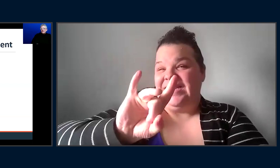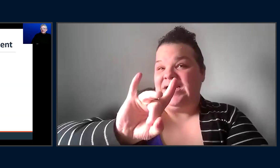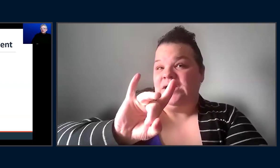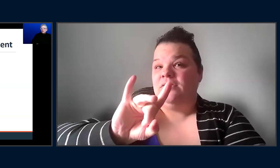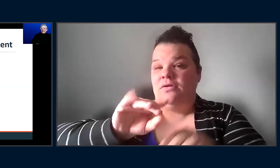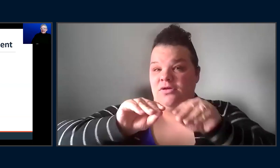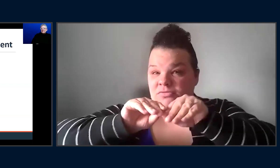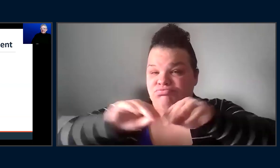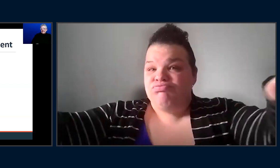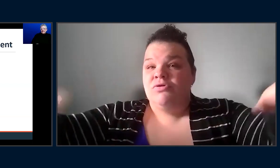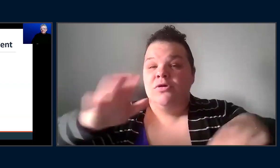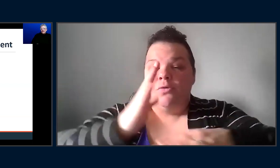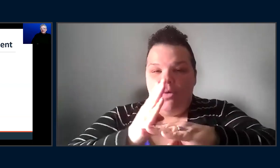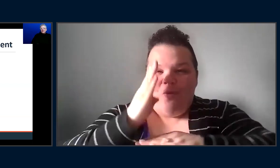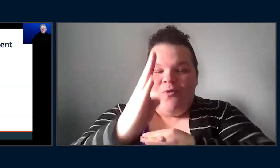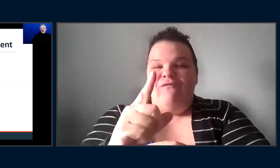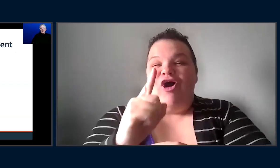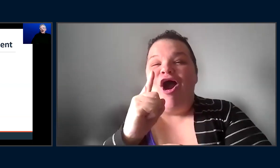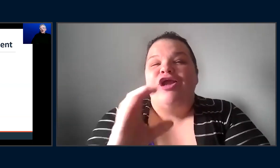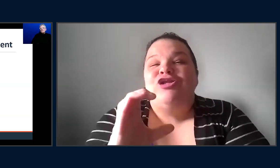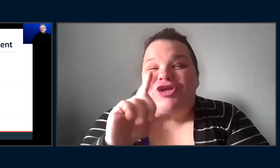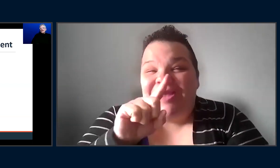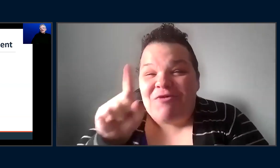and we did a needs assessment in 2018.